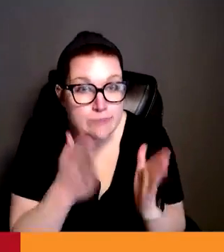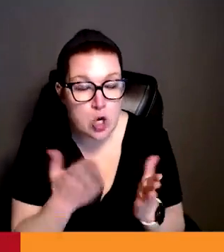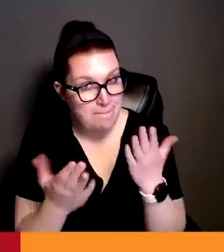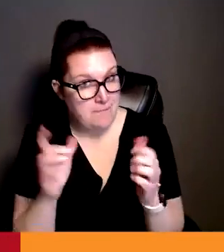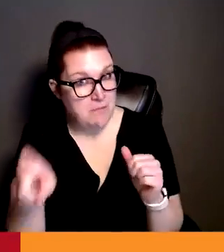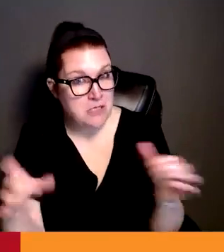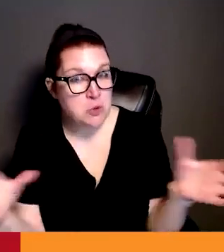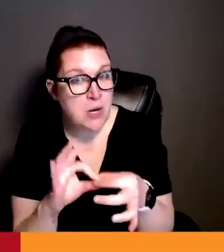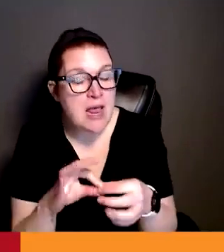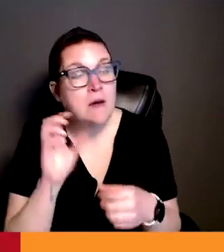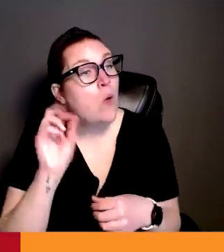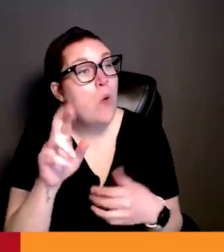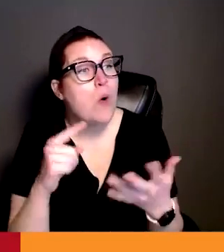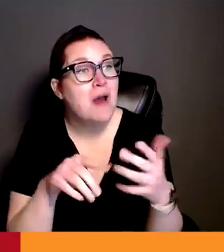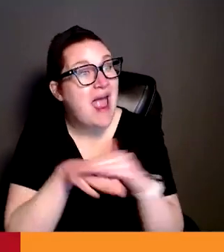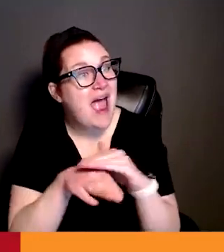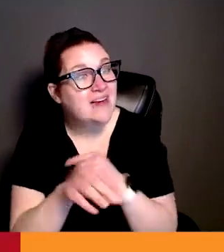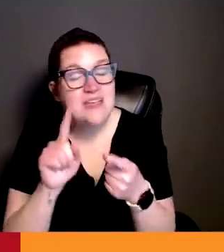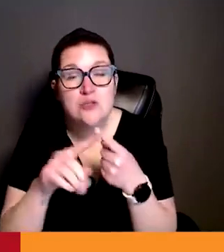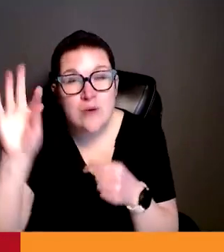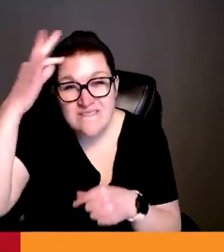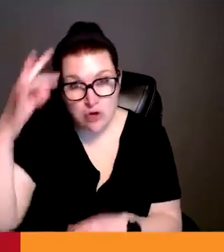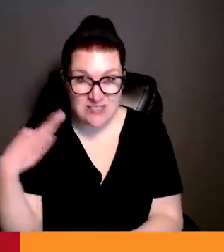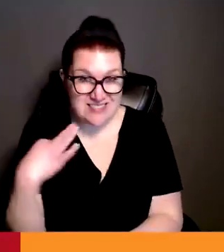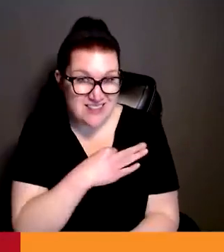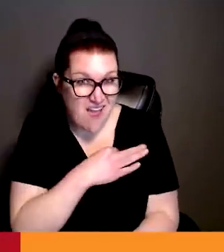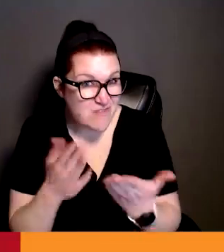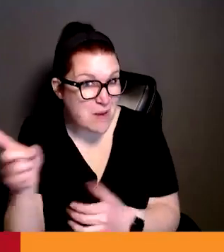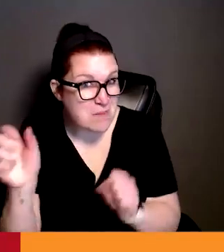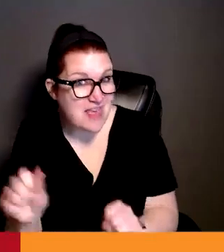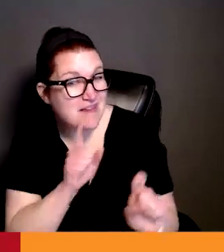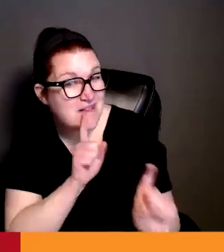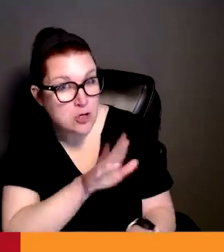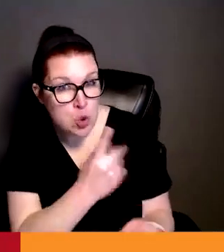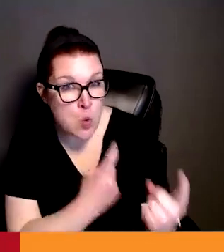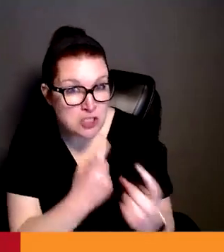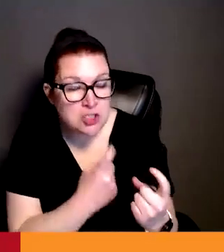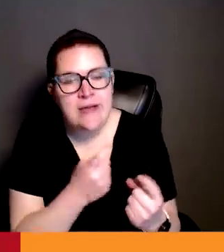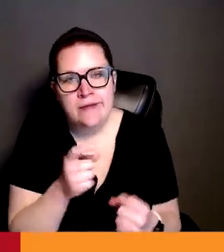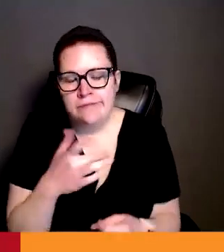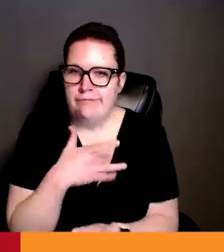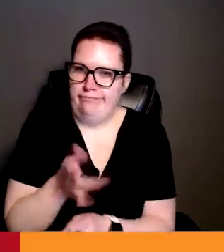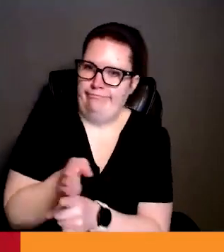or access to federal staff, to address questions that you might have that only really federal staff can answer.